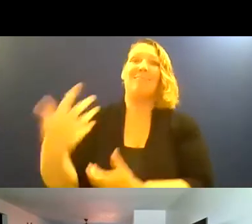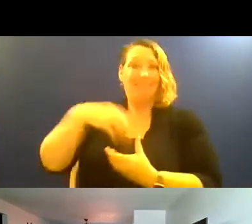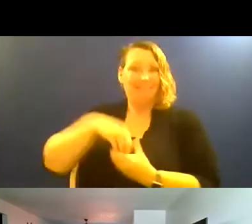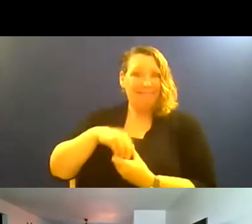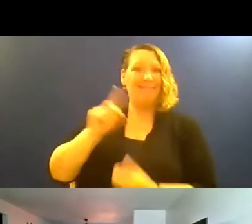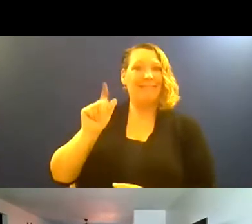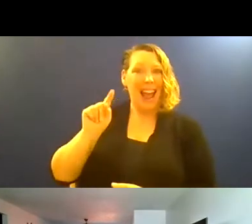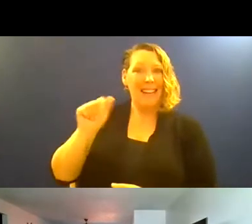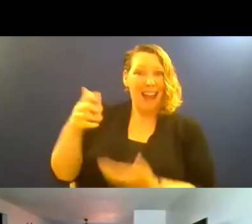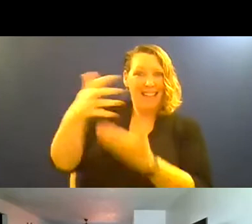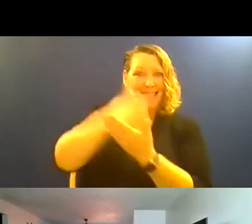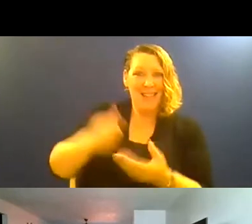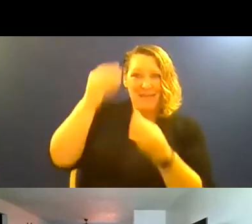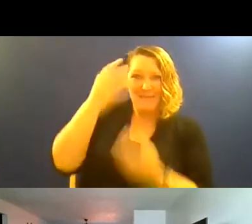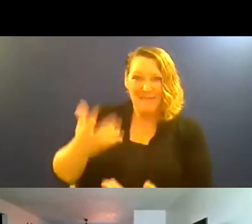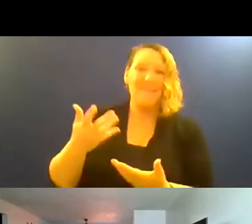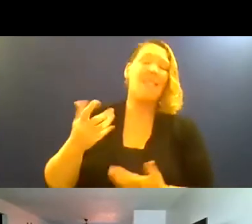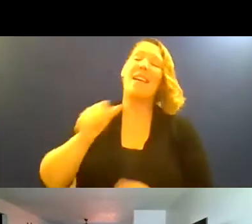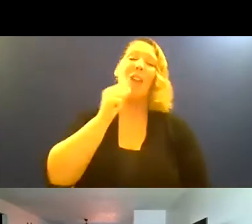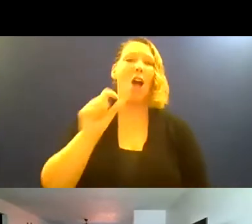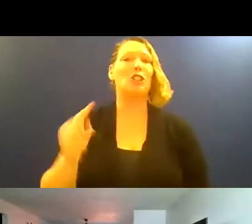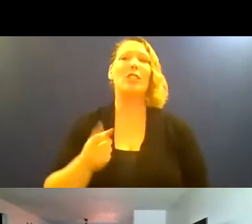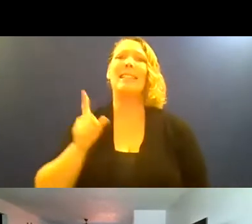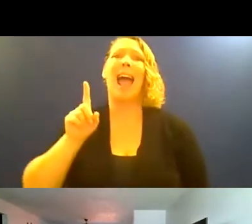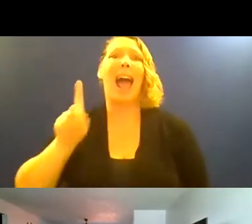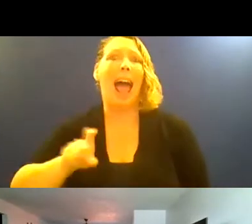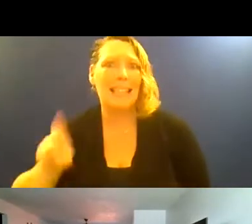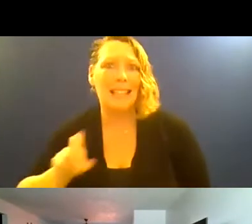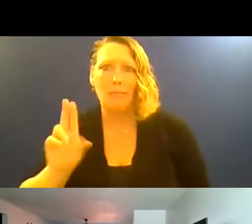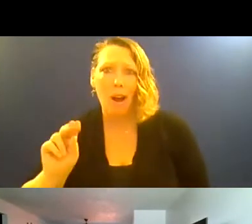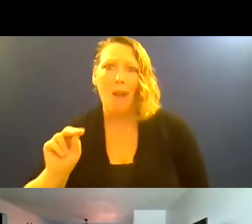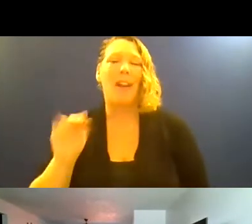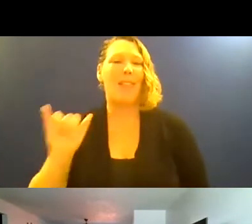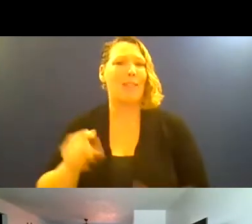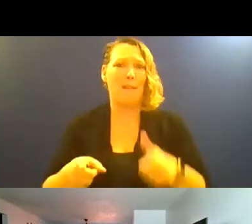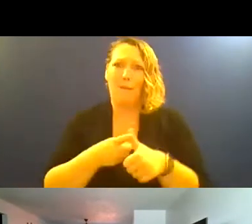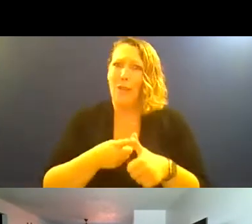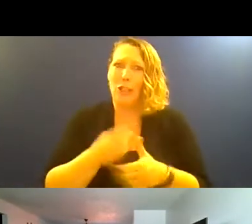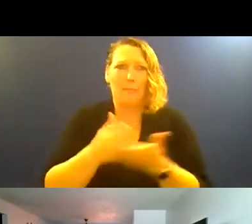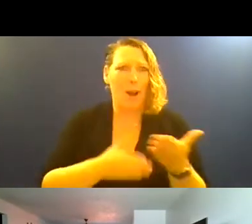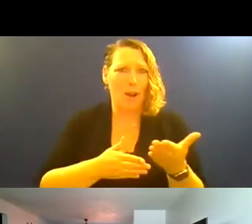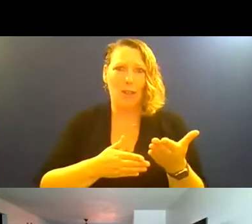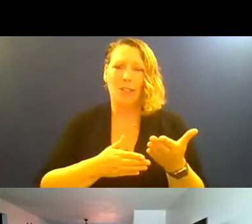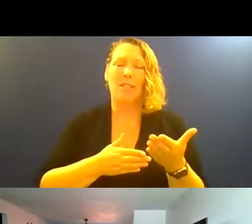process right because it's not enough to just even ask those questions that's just the first step.